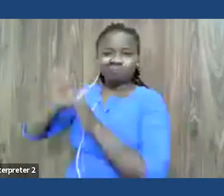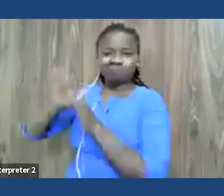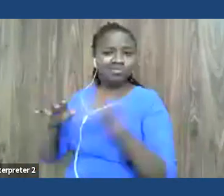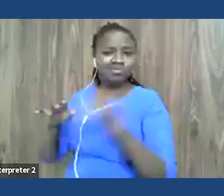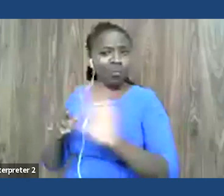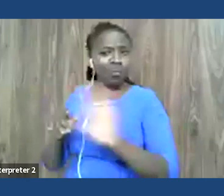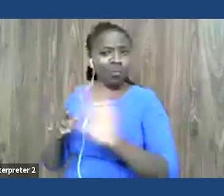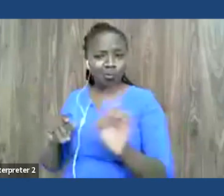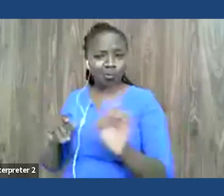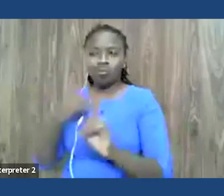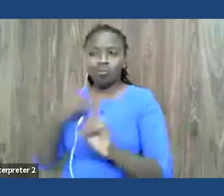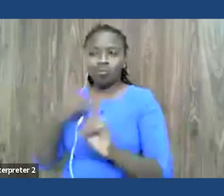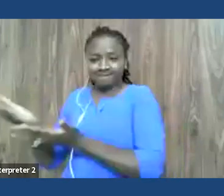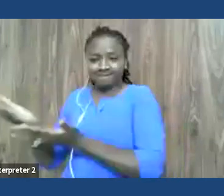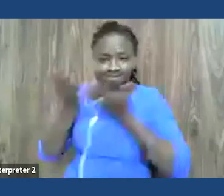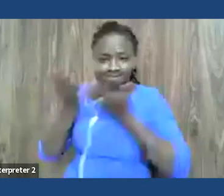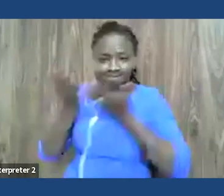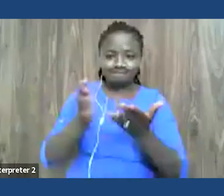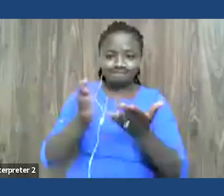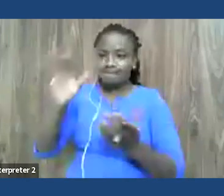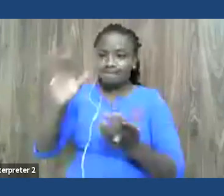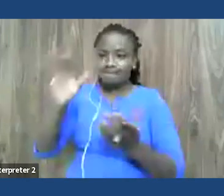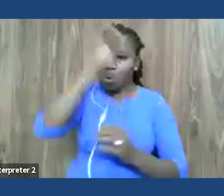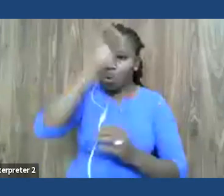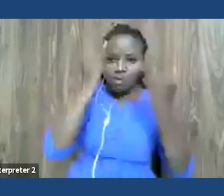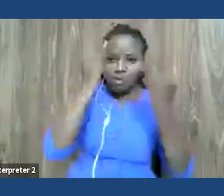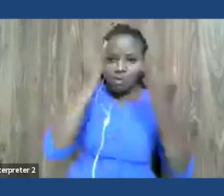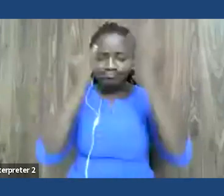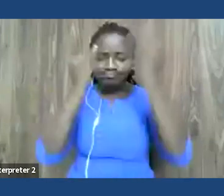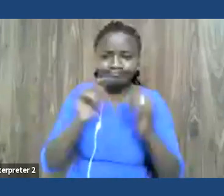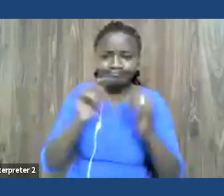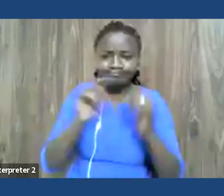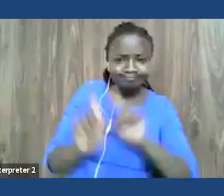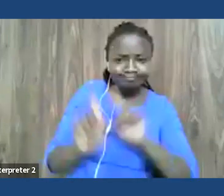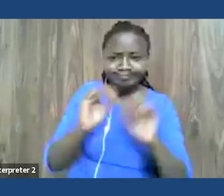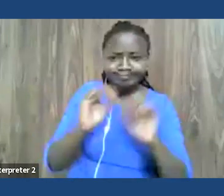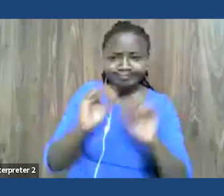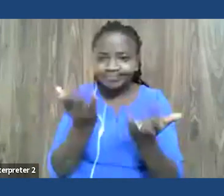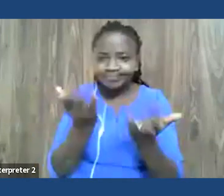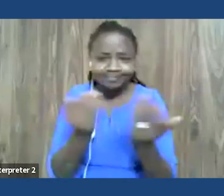This is another thing I saw in my work for Human Rights Watch.